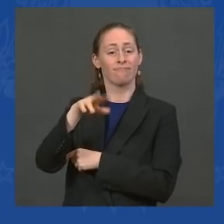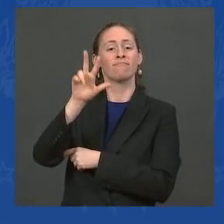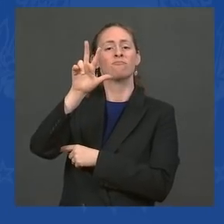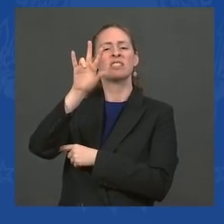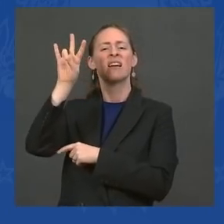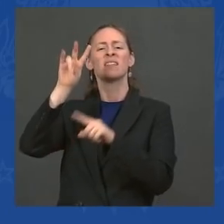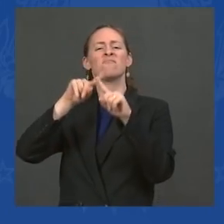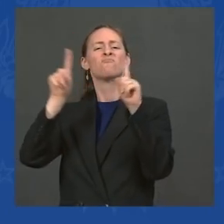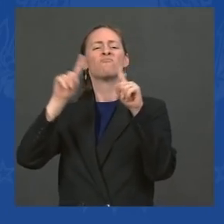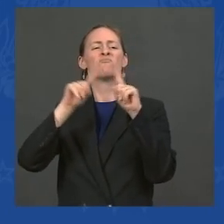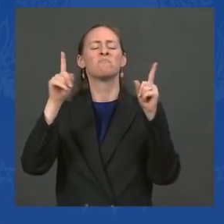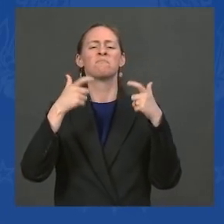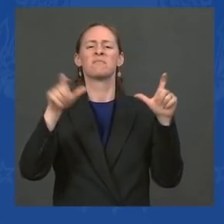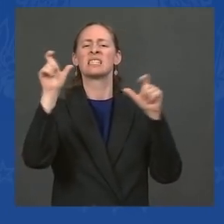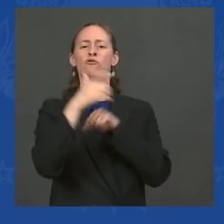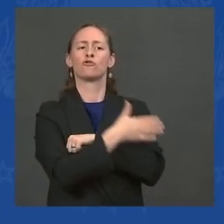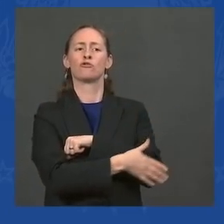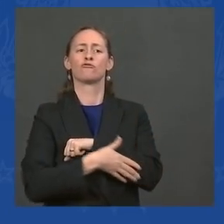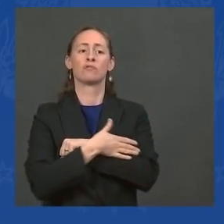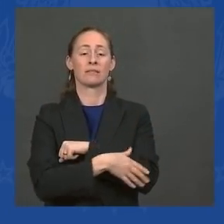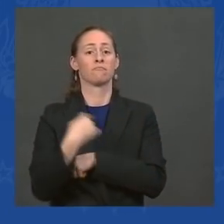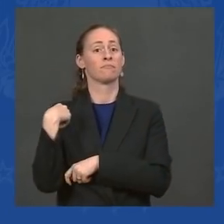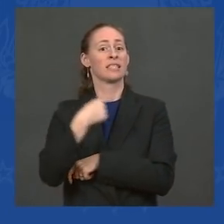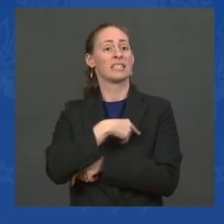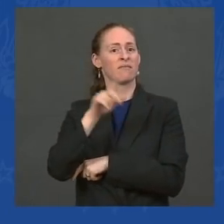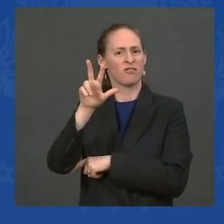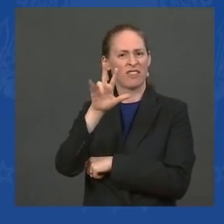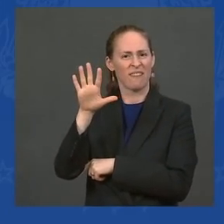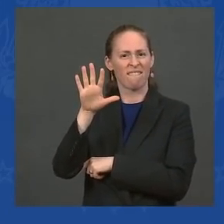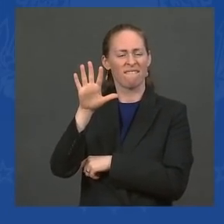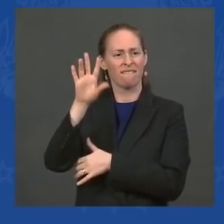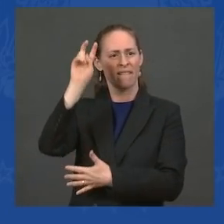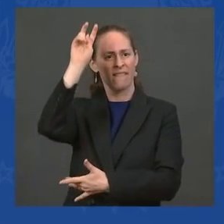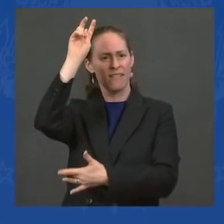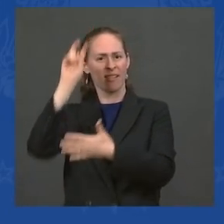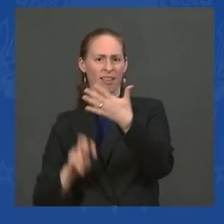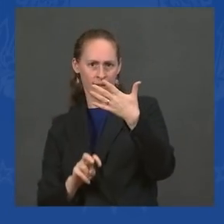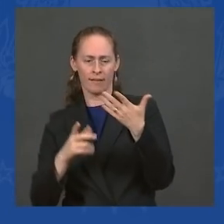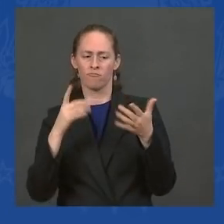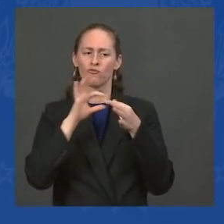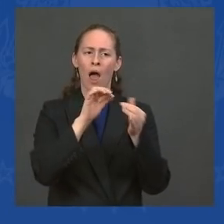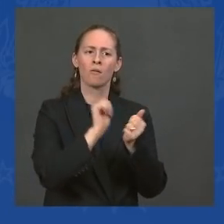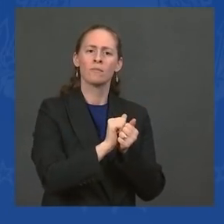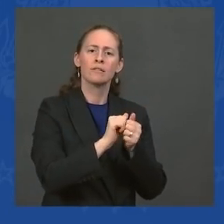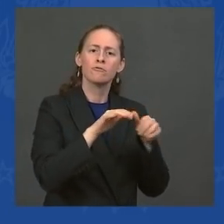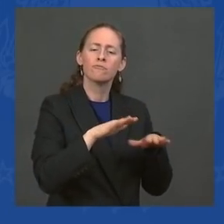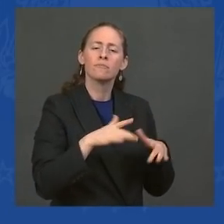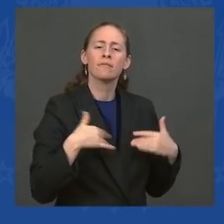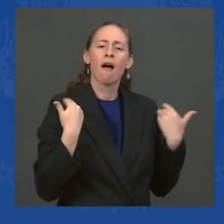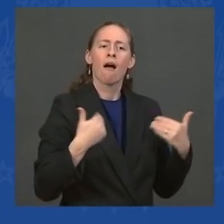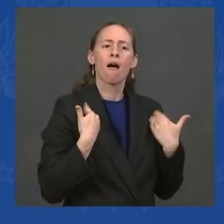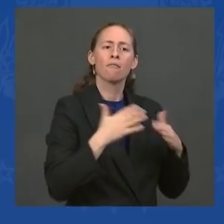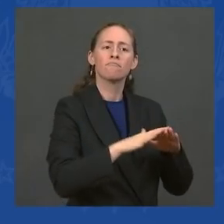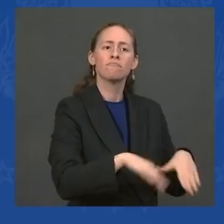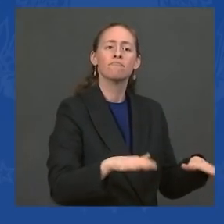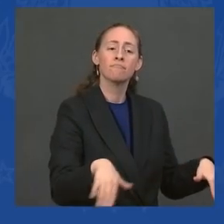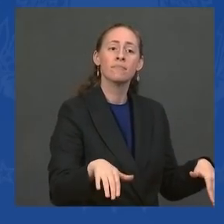when it comes to investing in early childhood education and care. Said another way: The world is catching up and beginning to pass us.